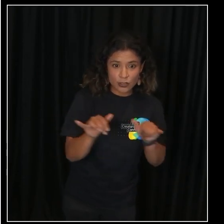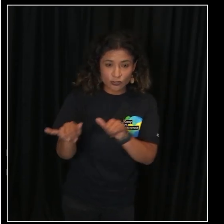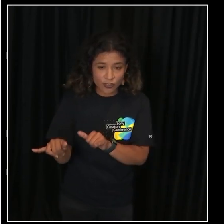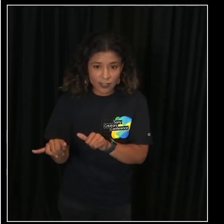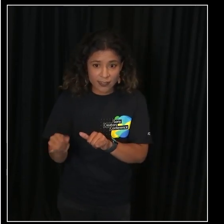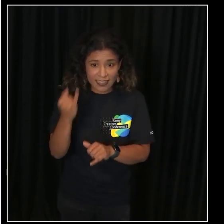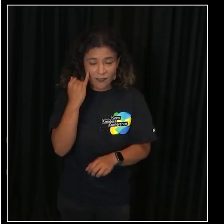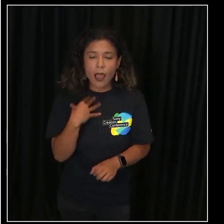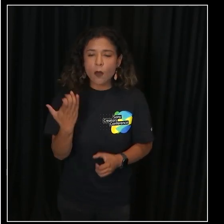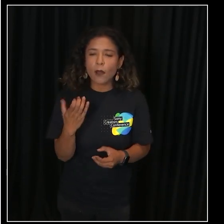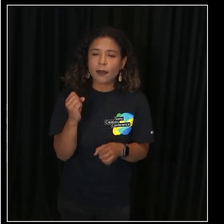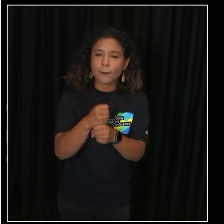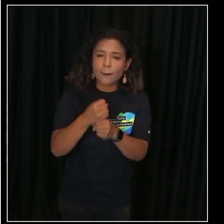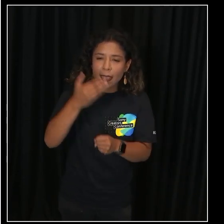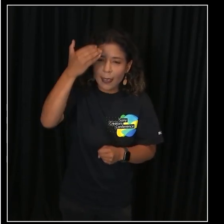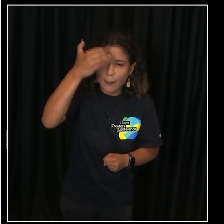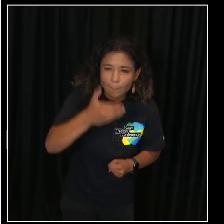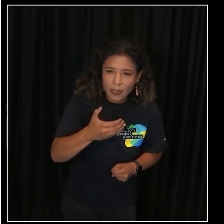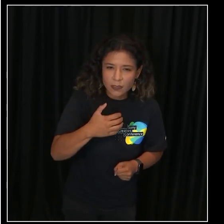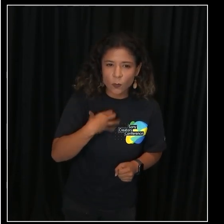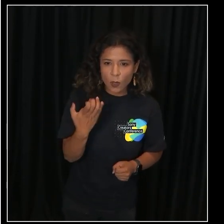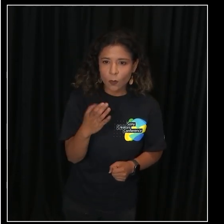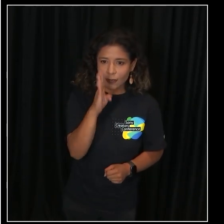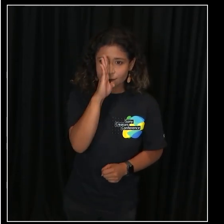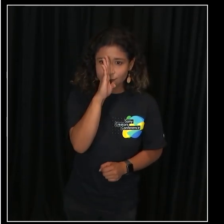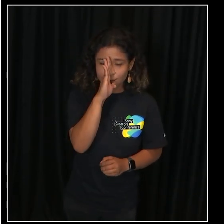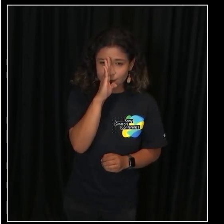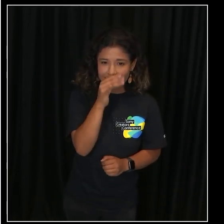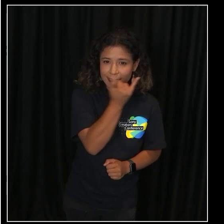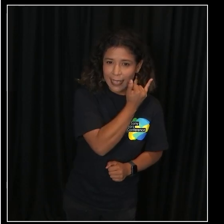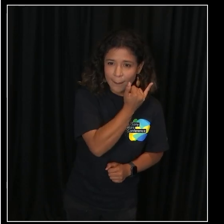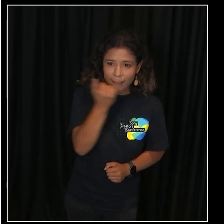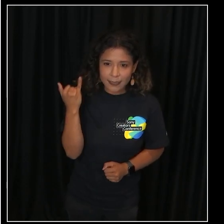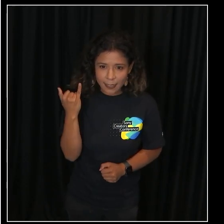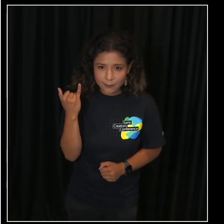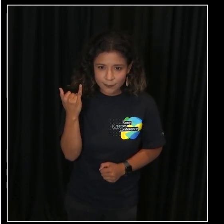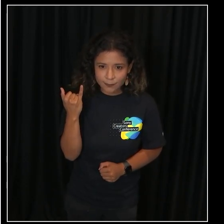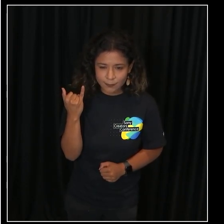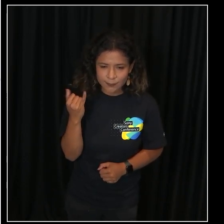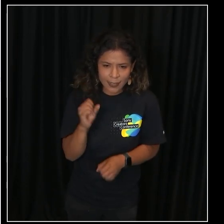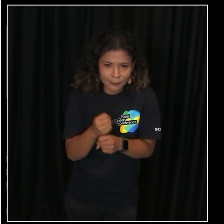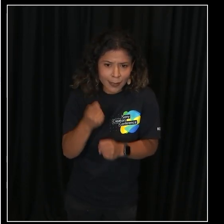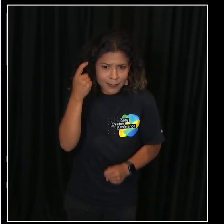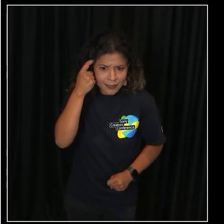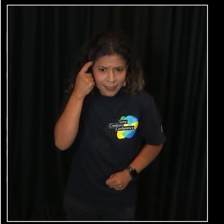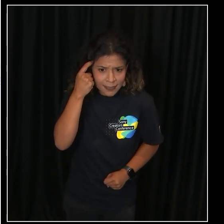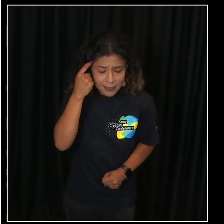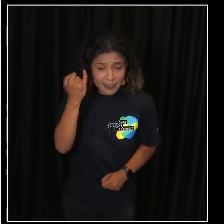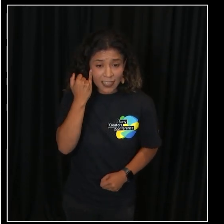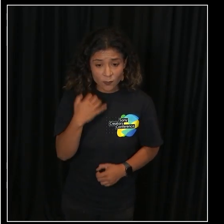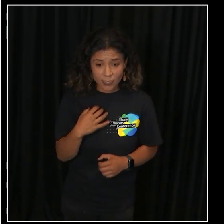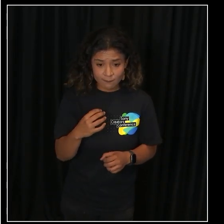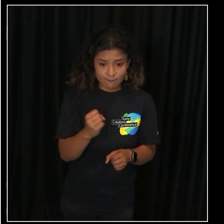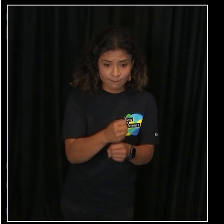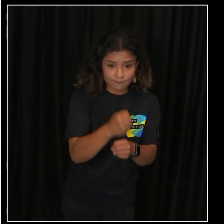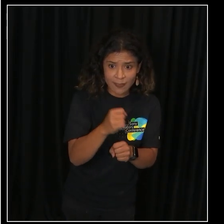ideally you want it to be the same on either side of the face. So you have a proper eyehole. By doing that, what happens is the network or the NeRF